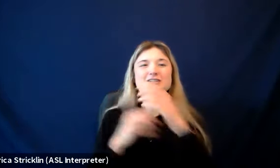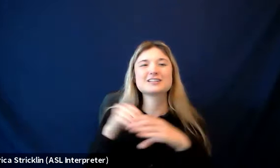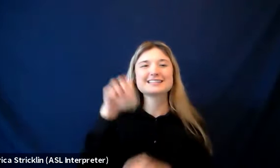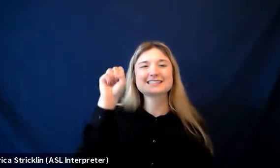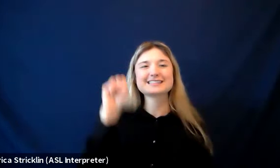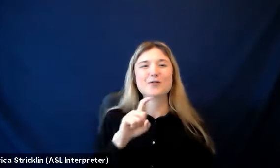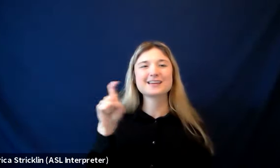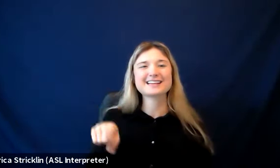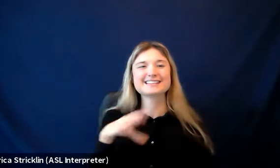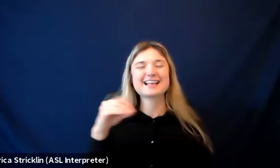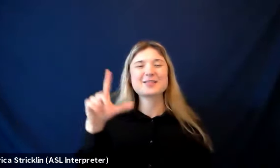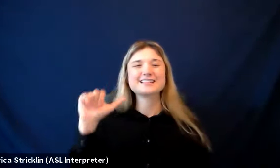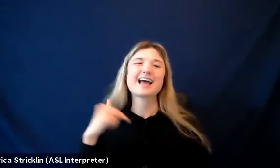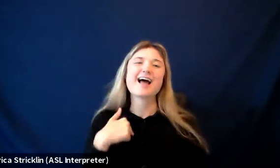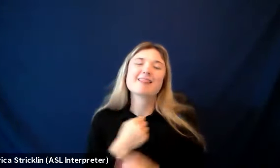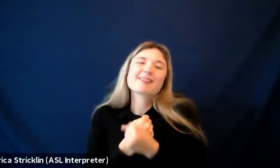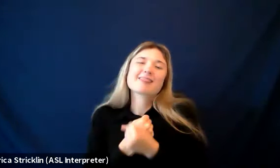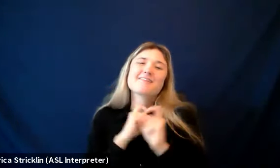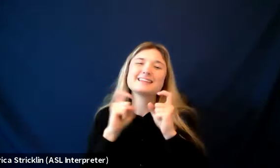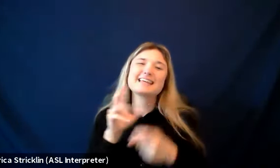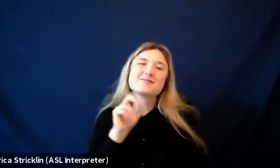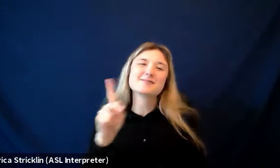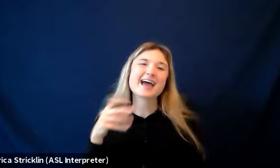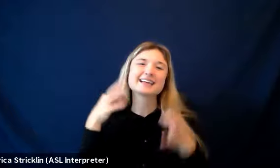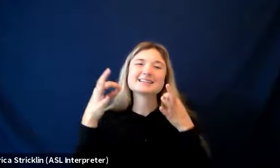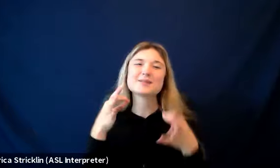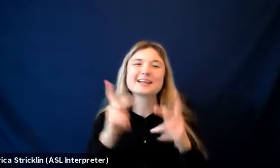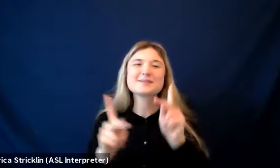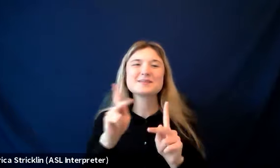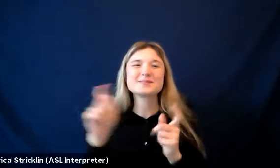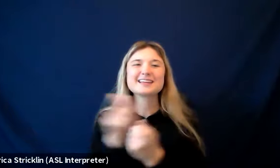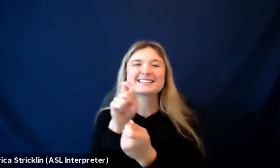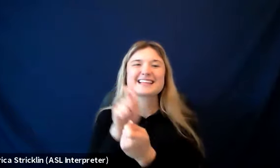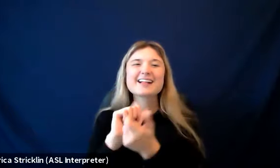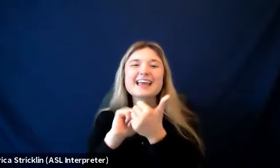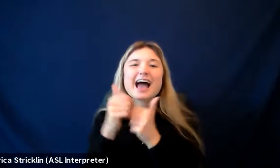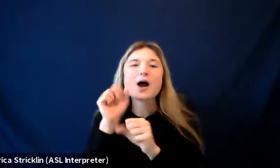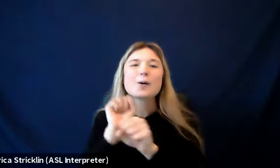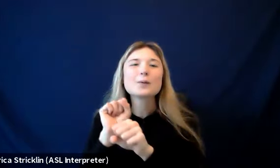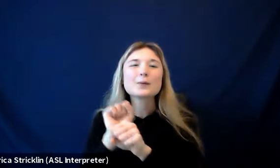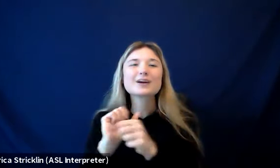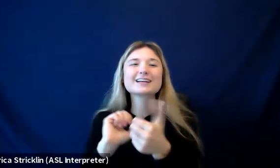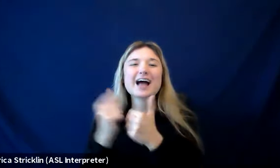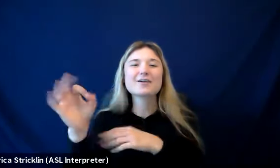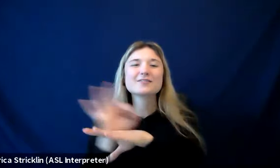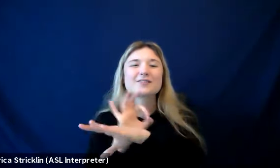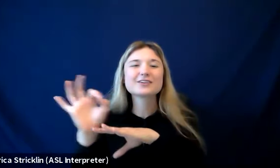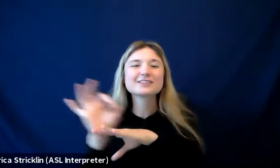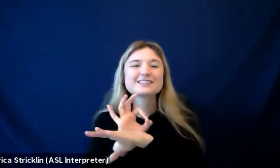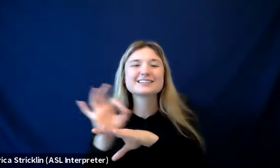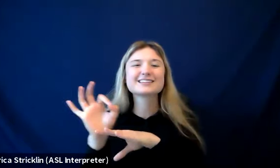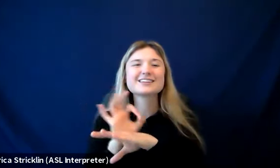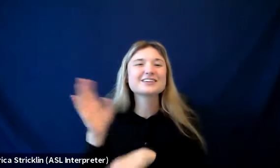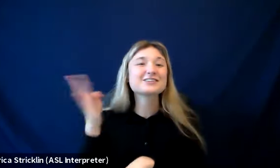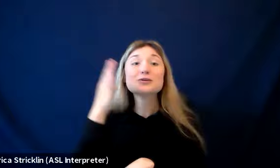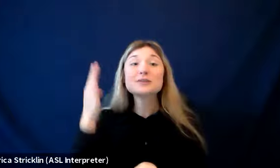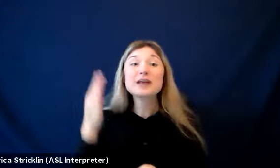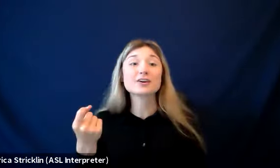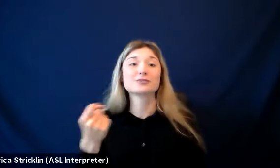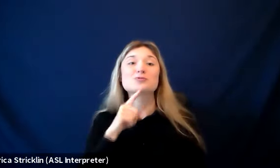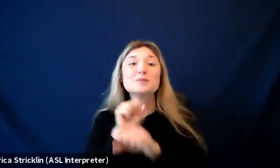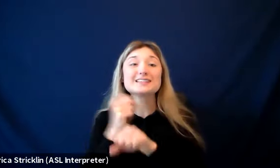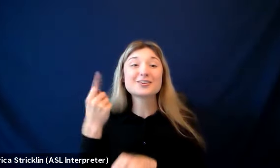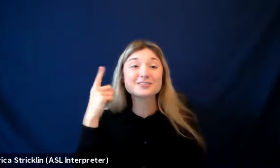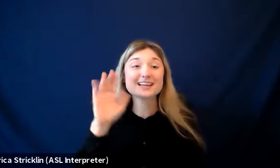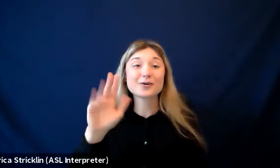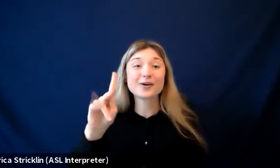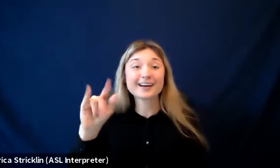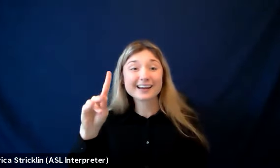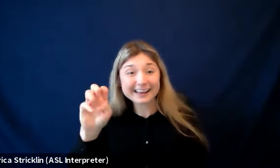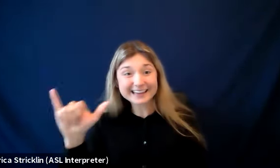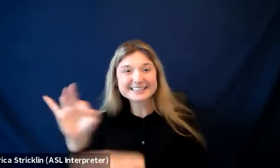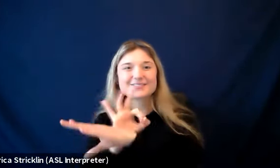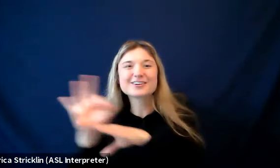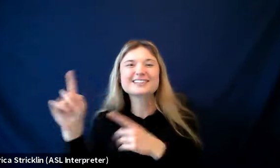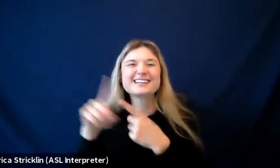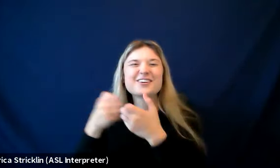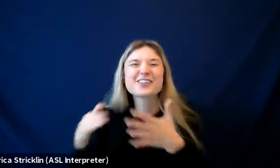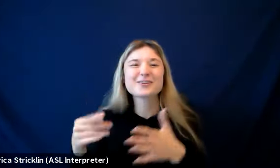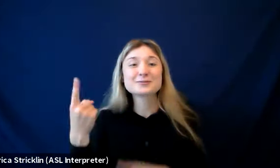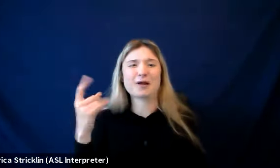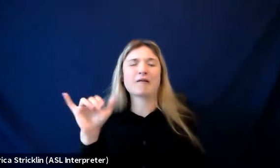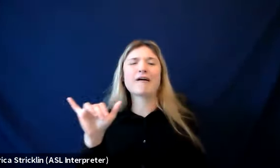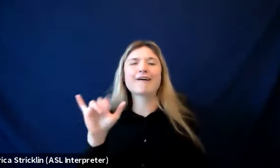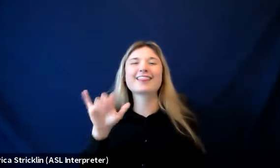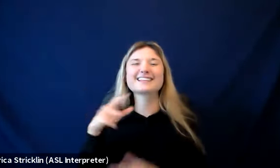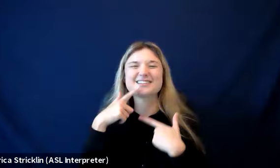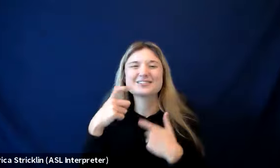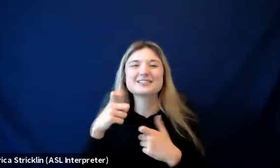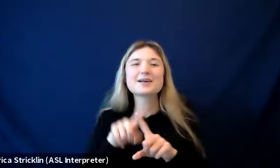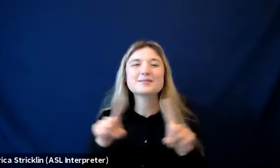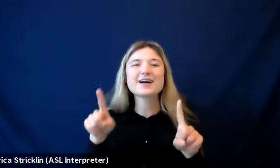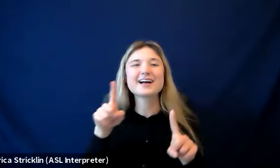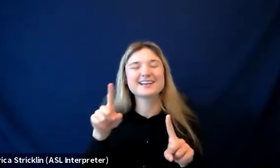So I love to get back and explain to people exactly how it works and how it functions because you never really understand what the kidneys do until you lose one and you're like, Oh, well this is interesting, but they were very accepting it just takes